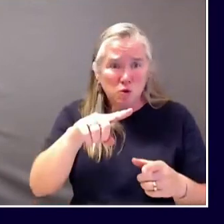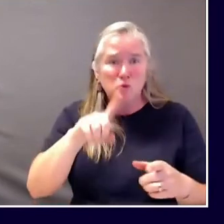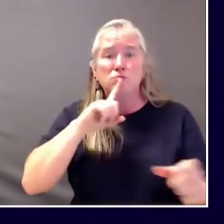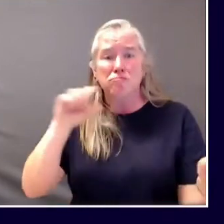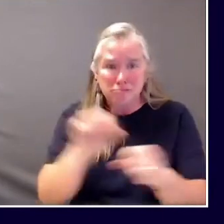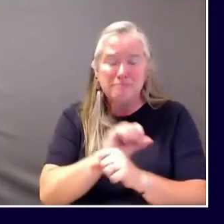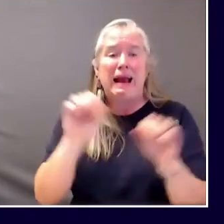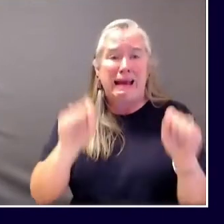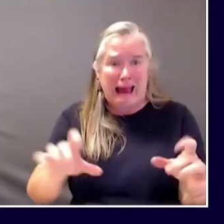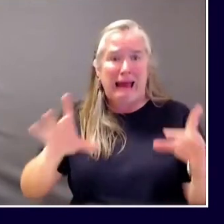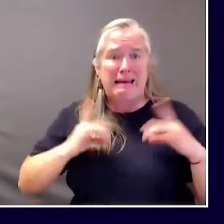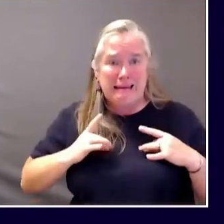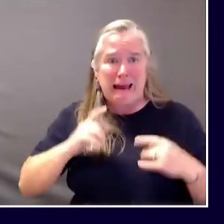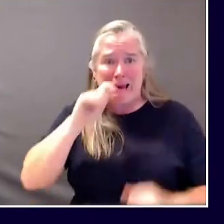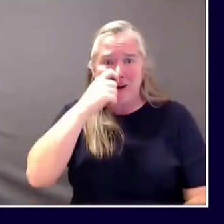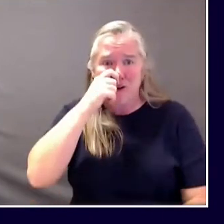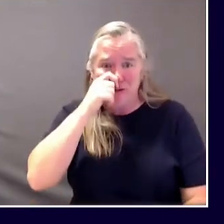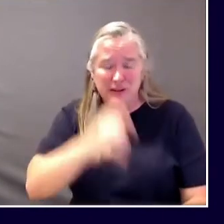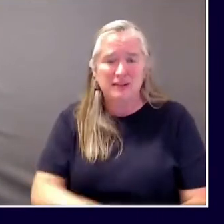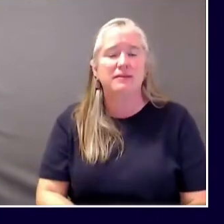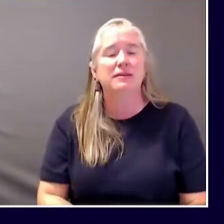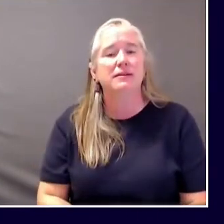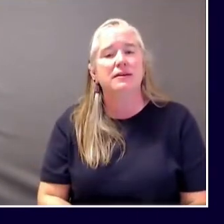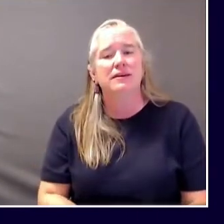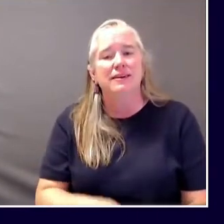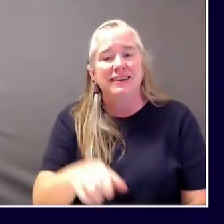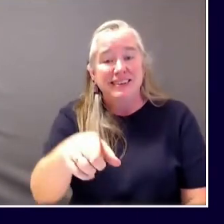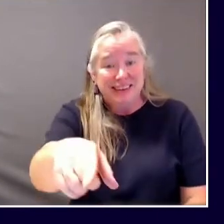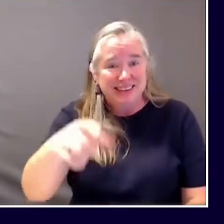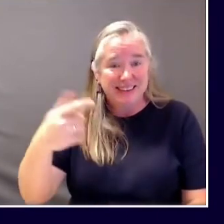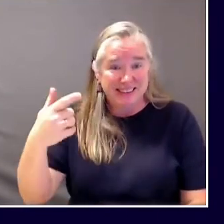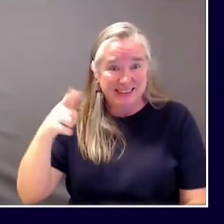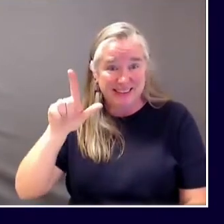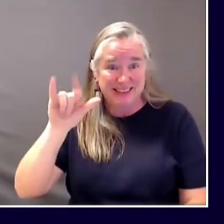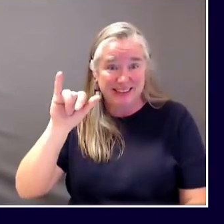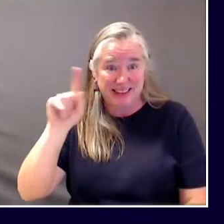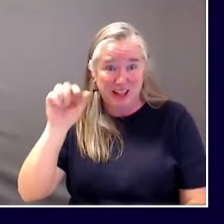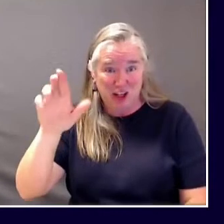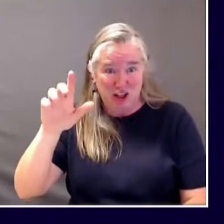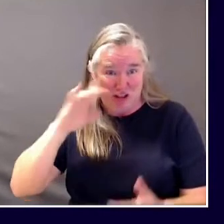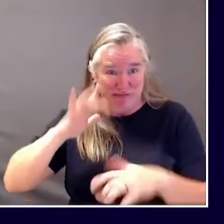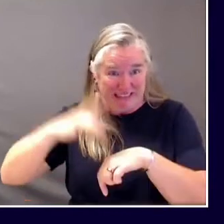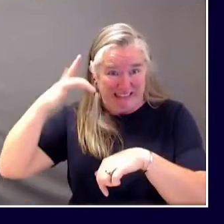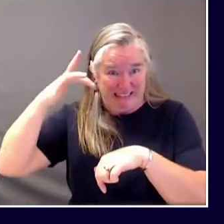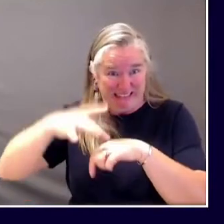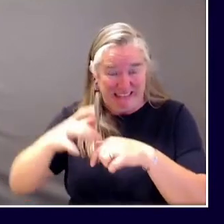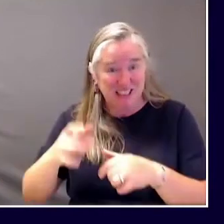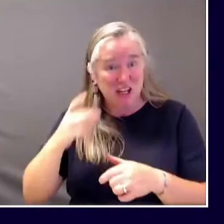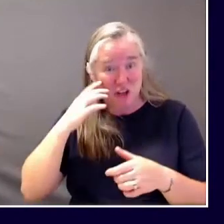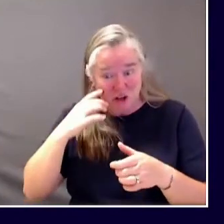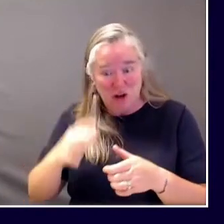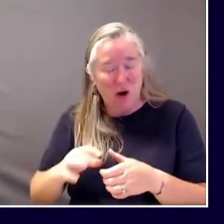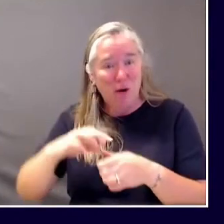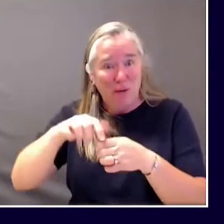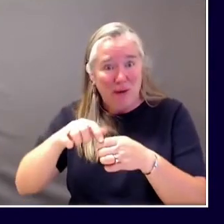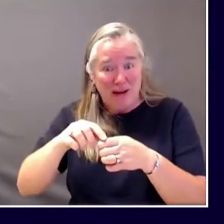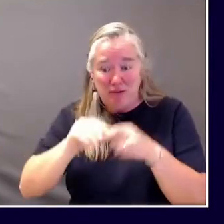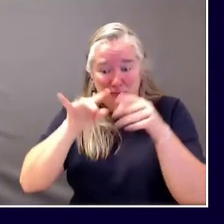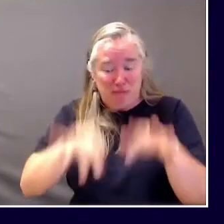like when someone brings glitter